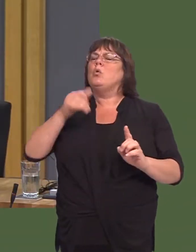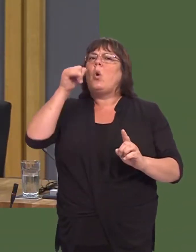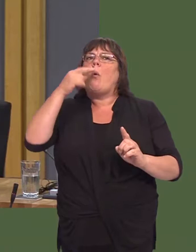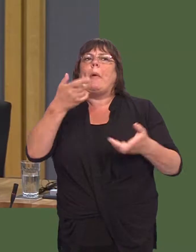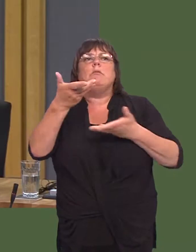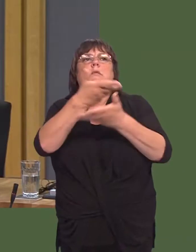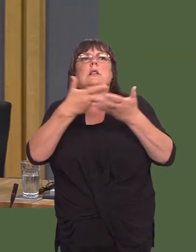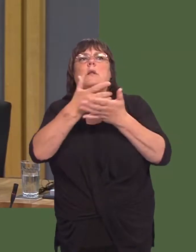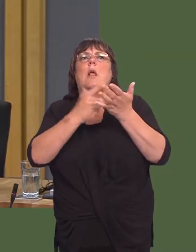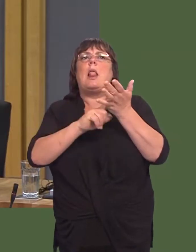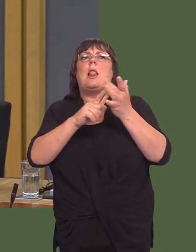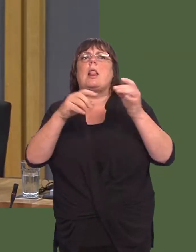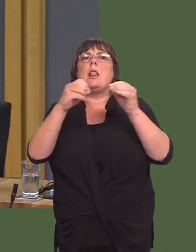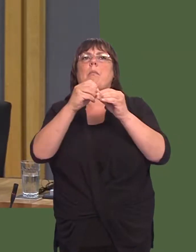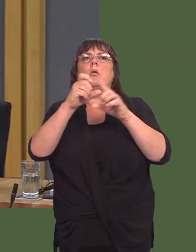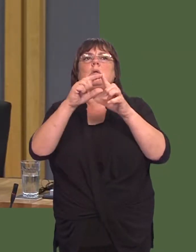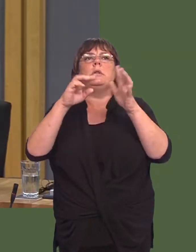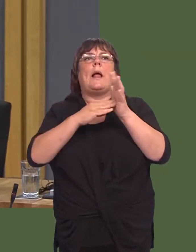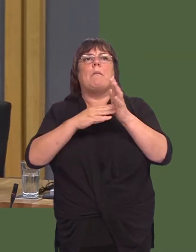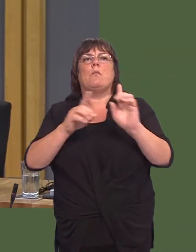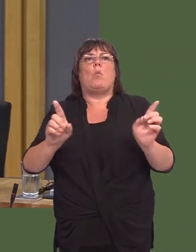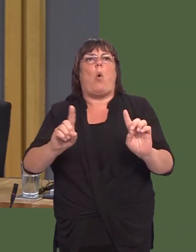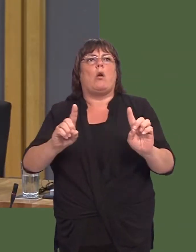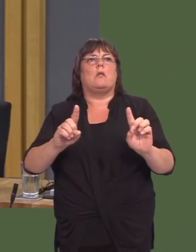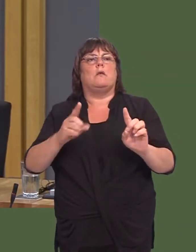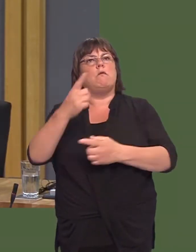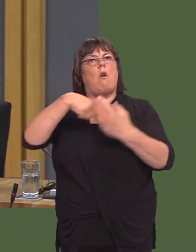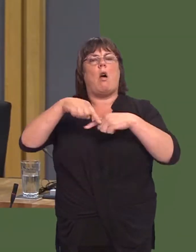Liberal Democrats on achieving this extreme Brexit.